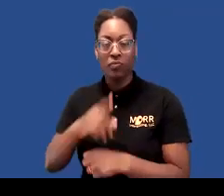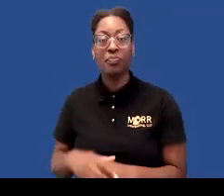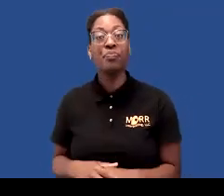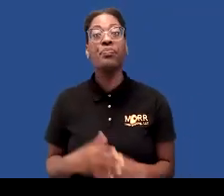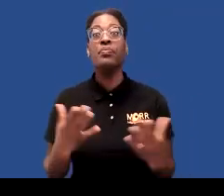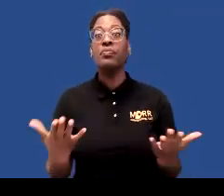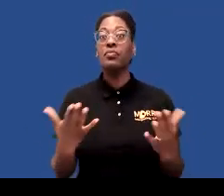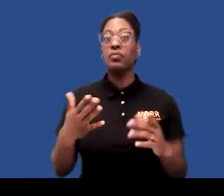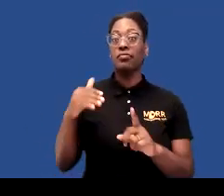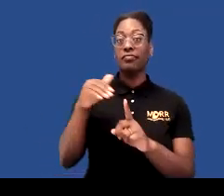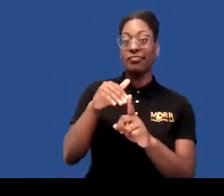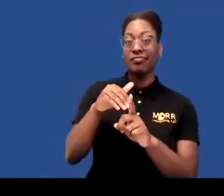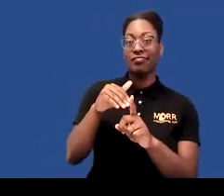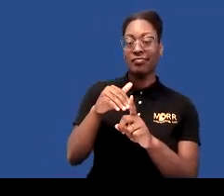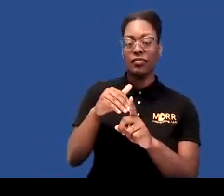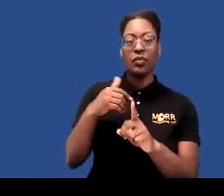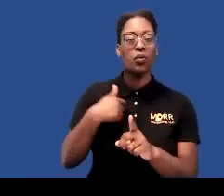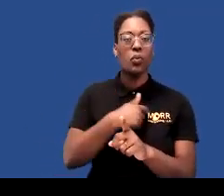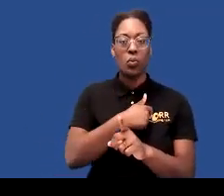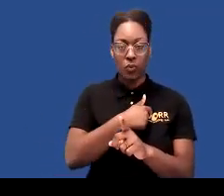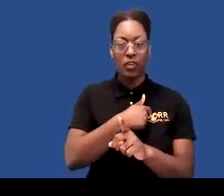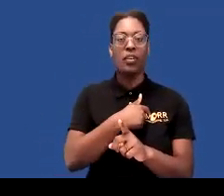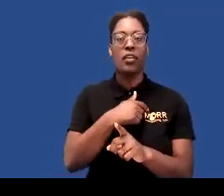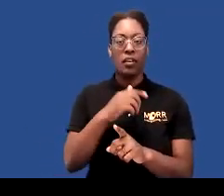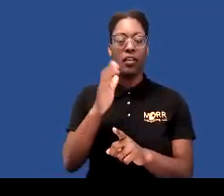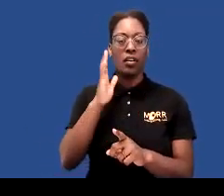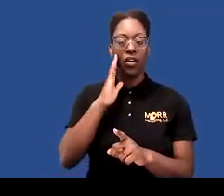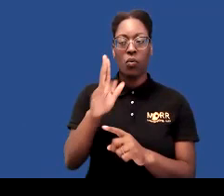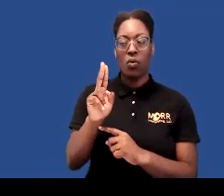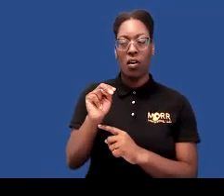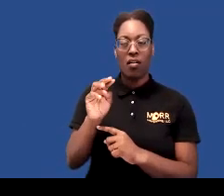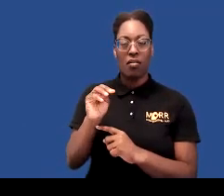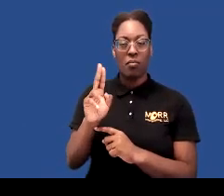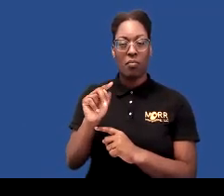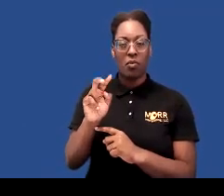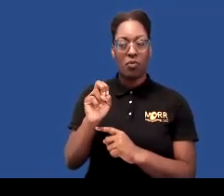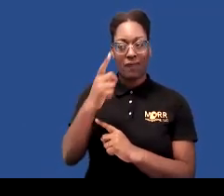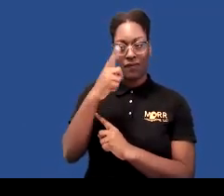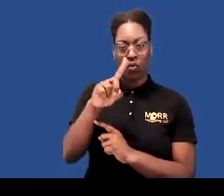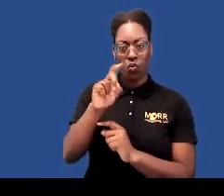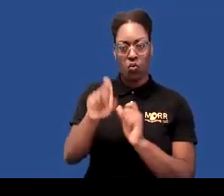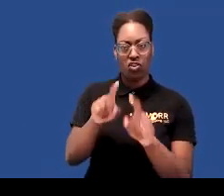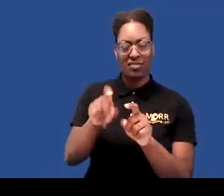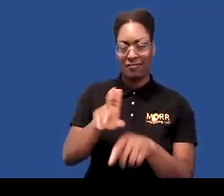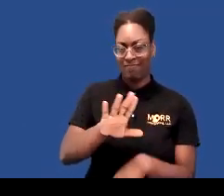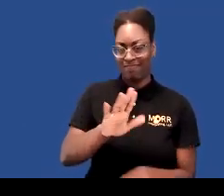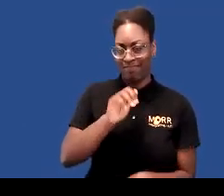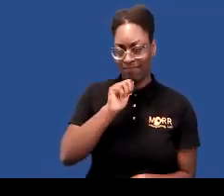we are not unmuting and asking questions to sort of streamline all the questions that have come in during the break and the follow-up questions that you might have